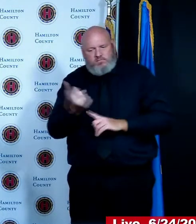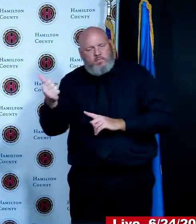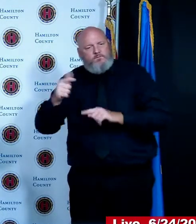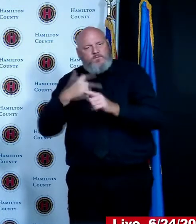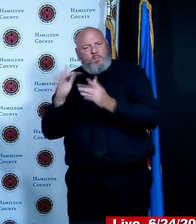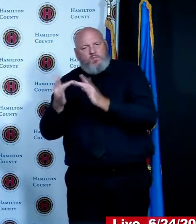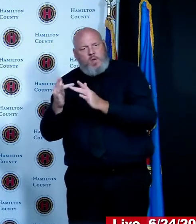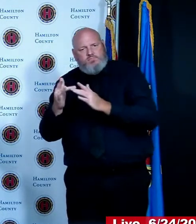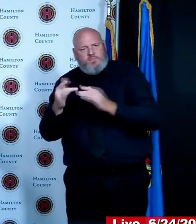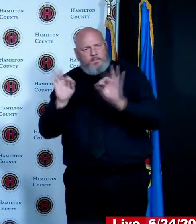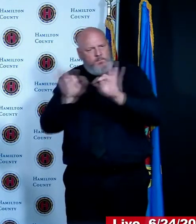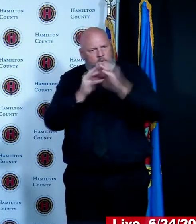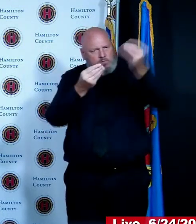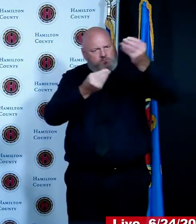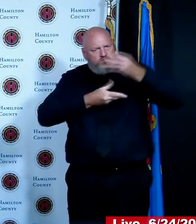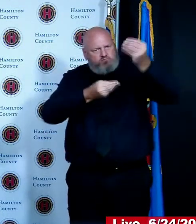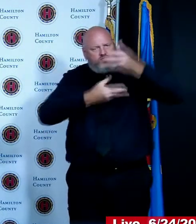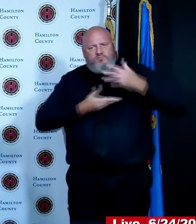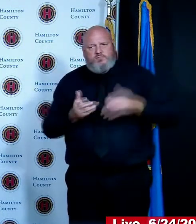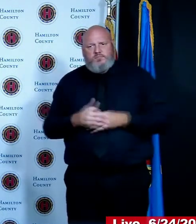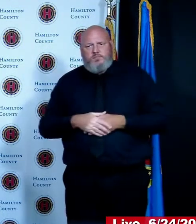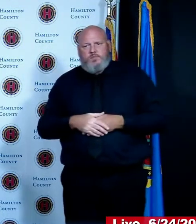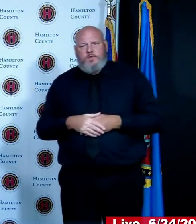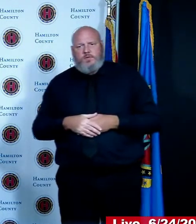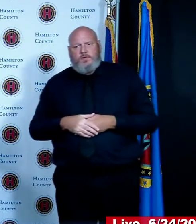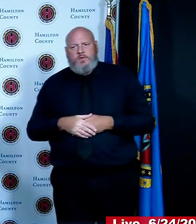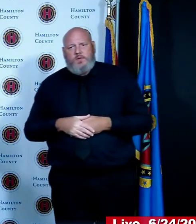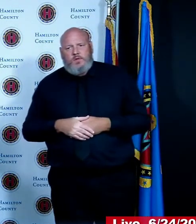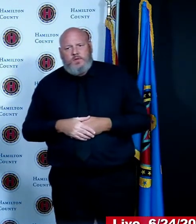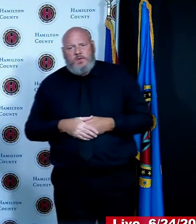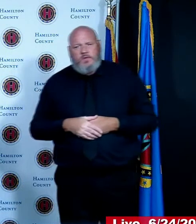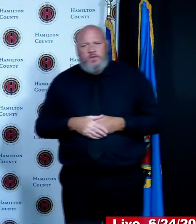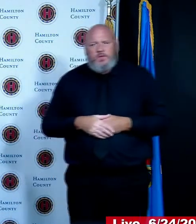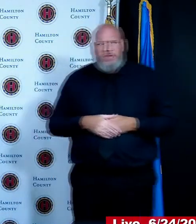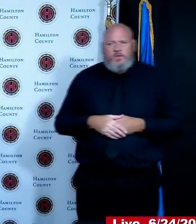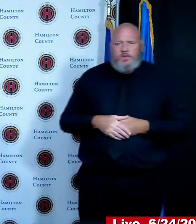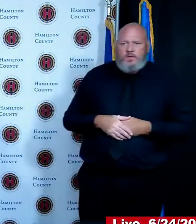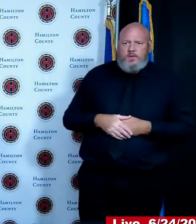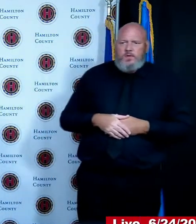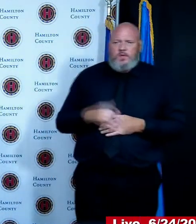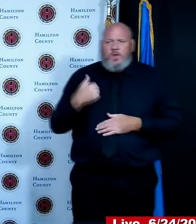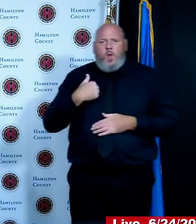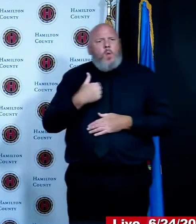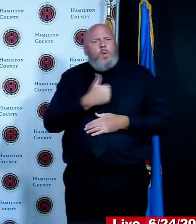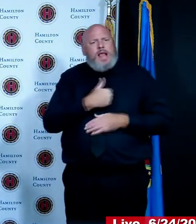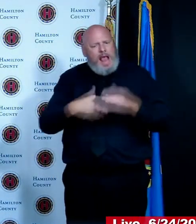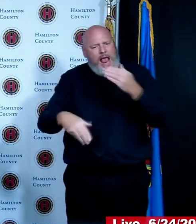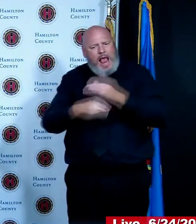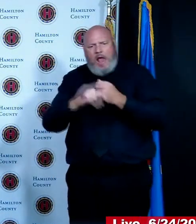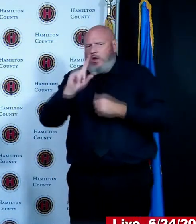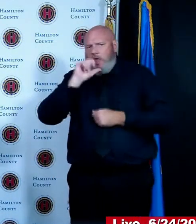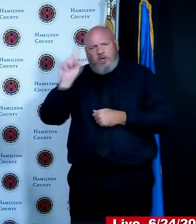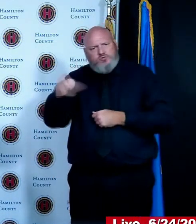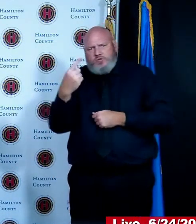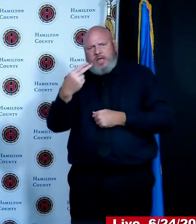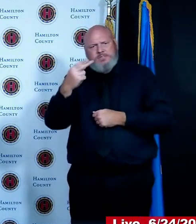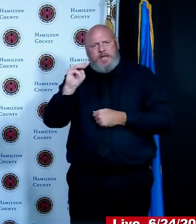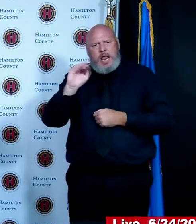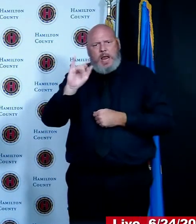even started adding more sites exterior of Hamilton County that are close by so that residents on the border of Hamilton and another county are able to utilize